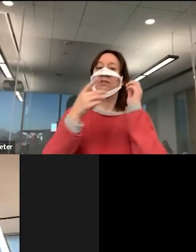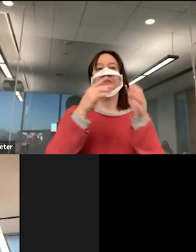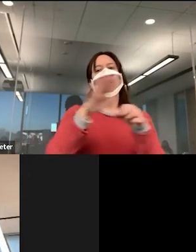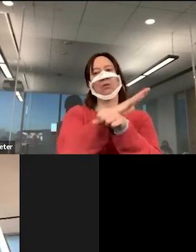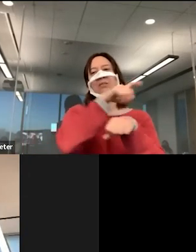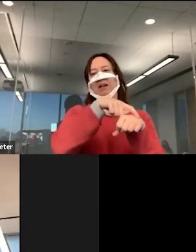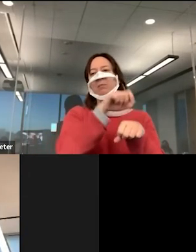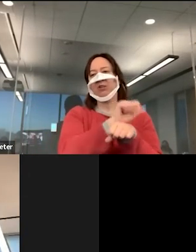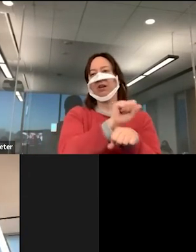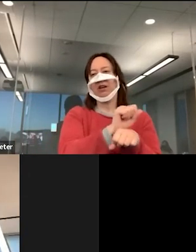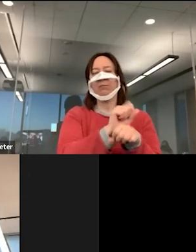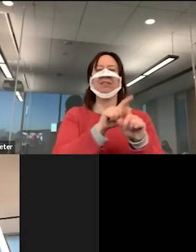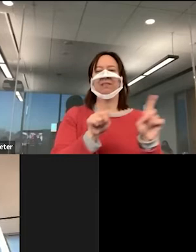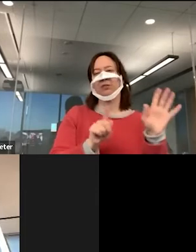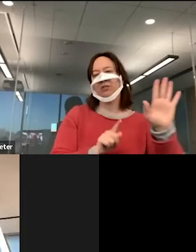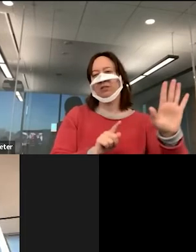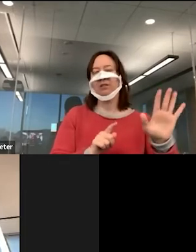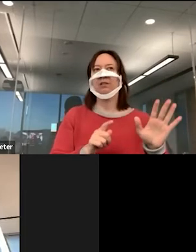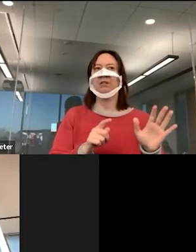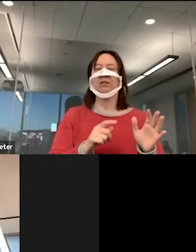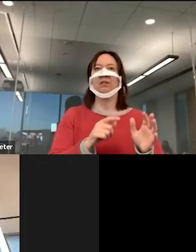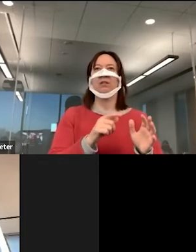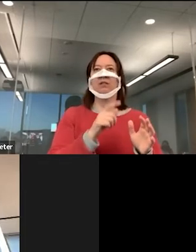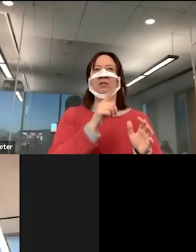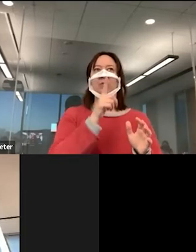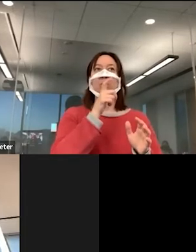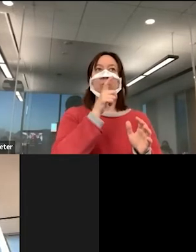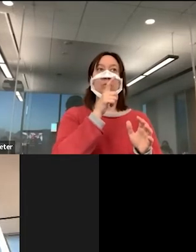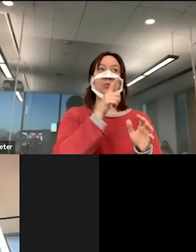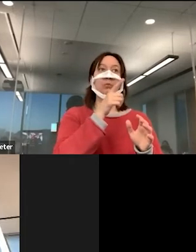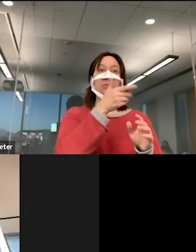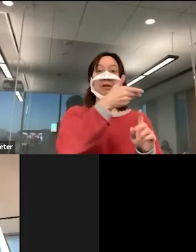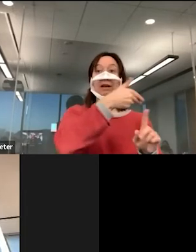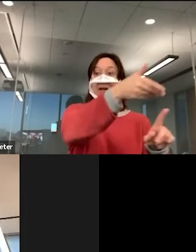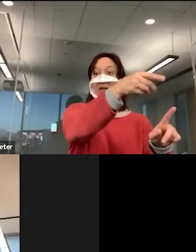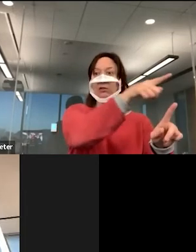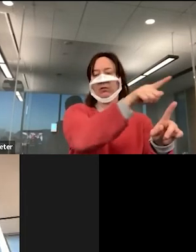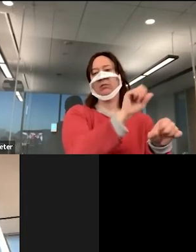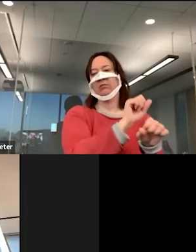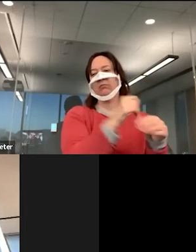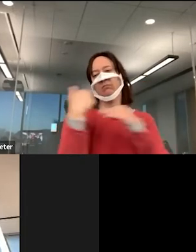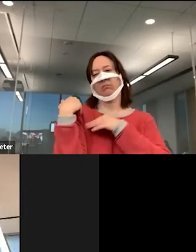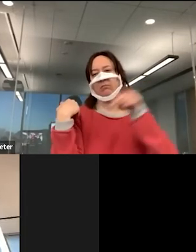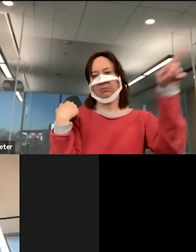obviously the employers the one obligated um a lot of times the employers will say well this